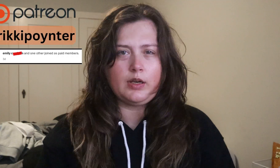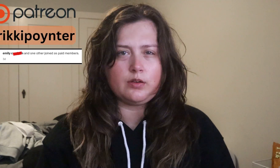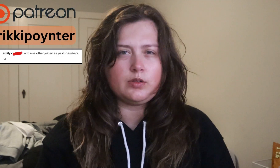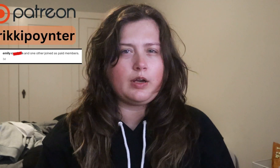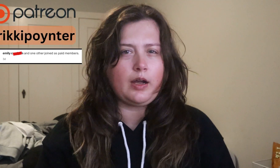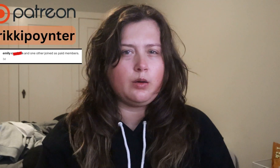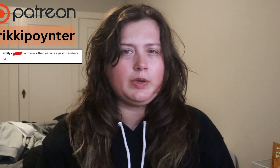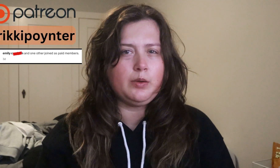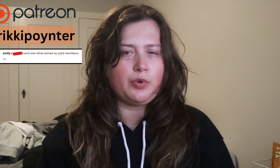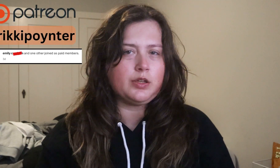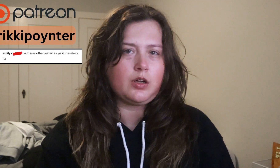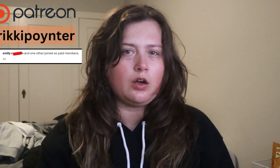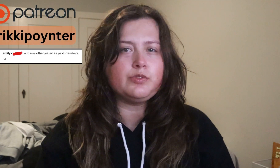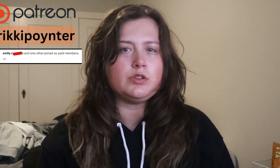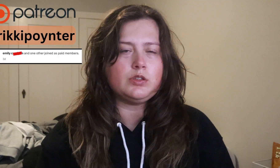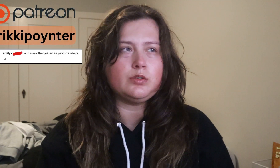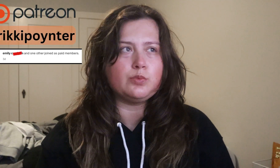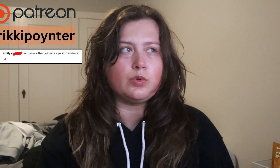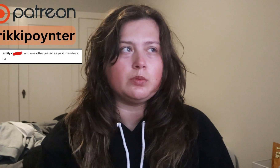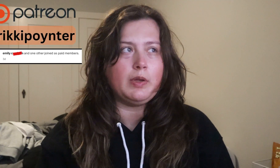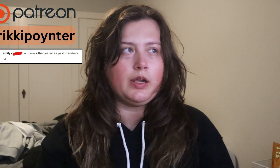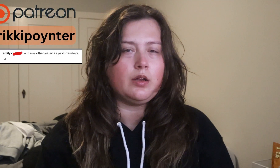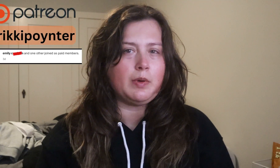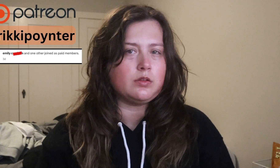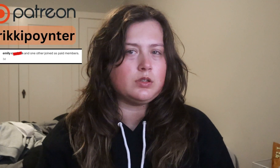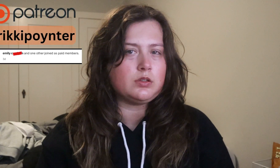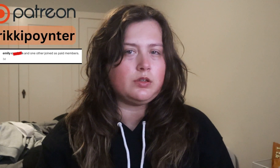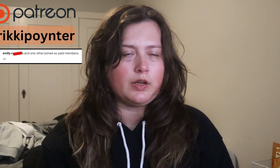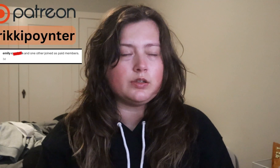I don't know how many press conferences were made about this event,